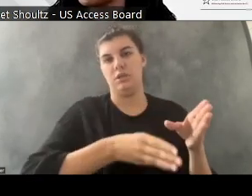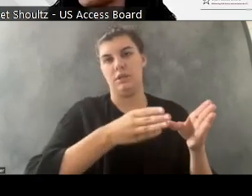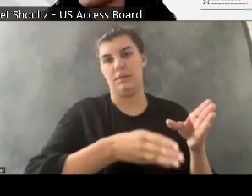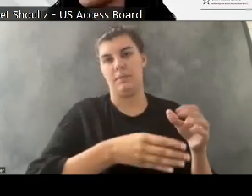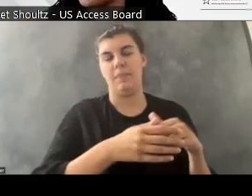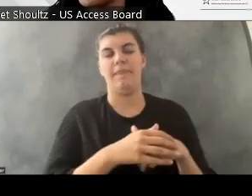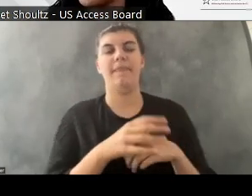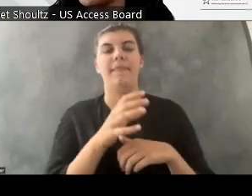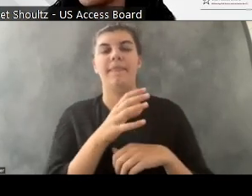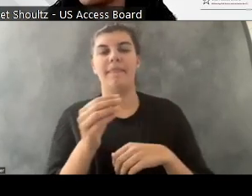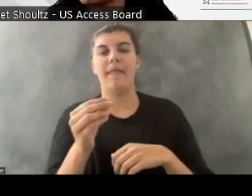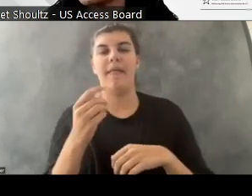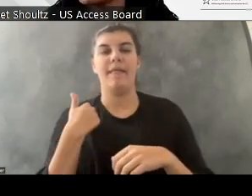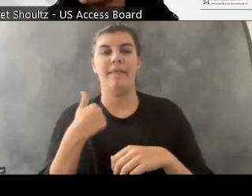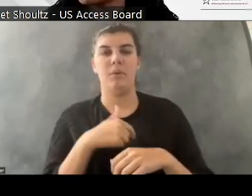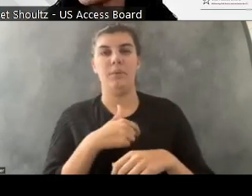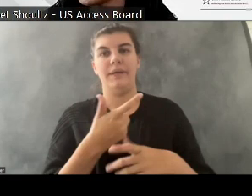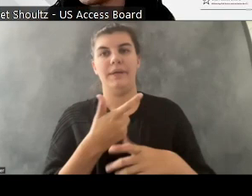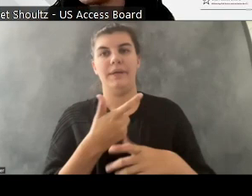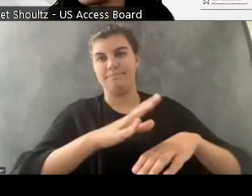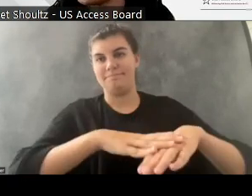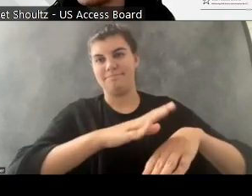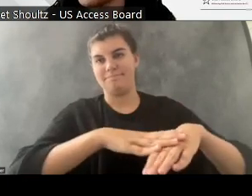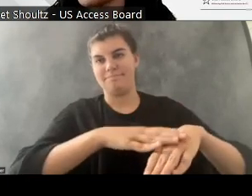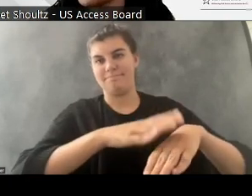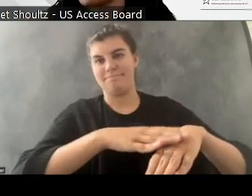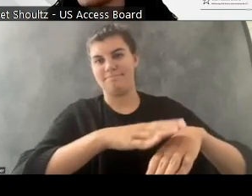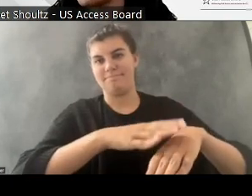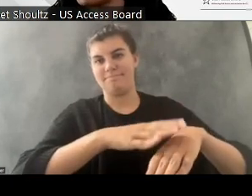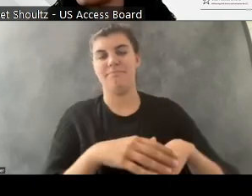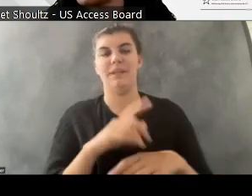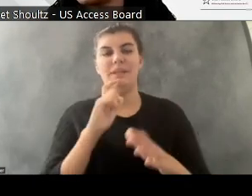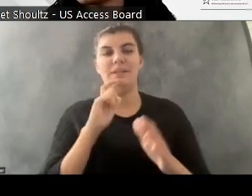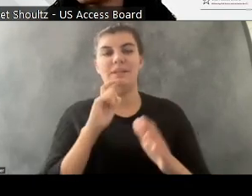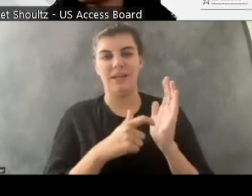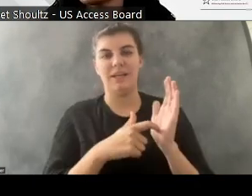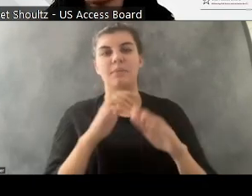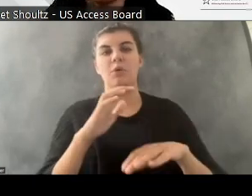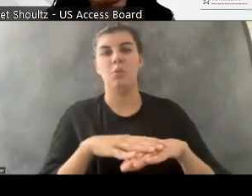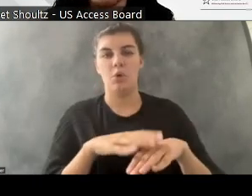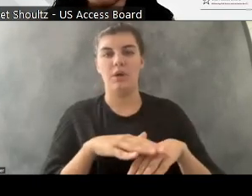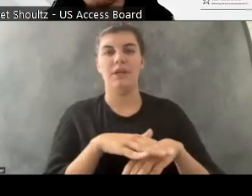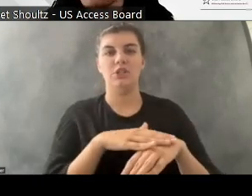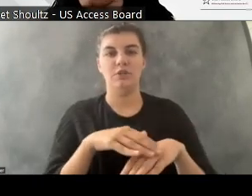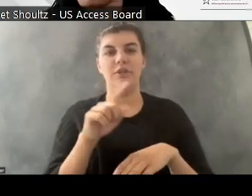sidewalk." And we cautioned the detectable warning surfaces should not be used for edge treatment.